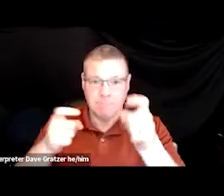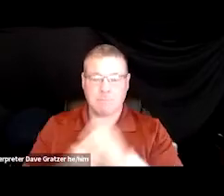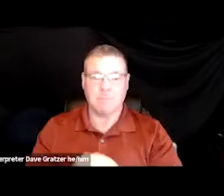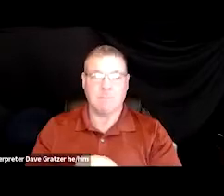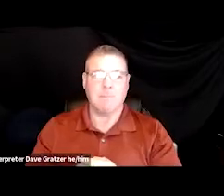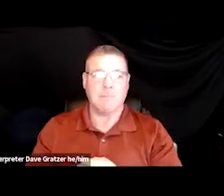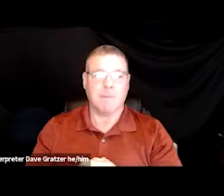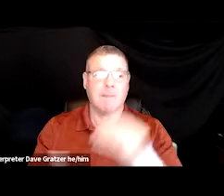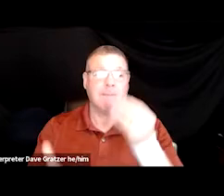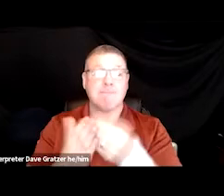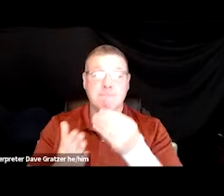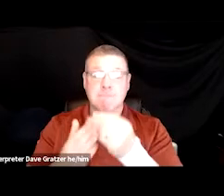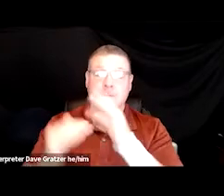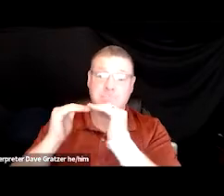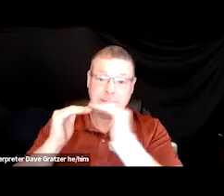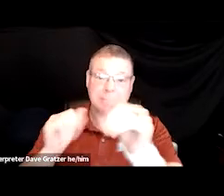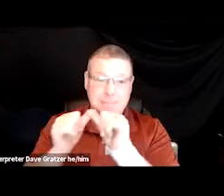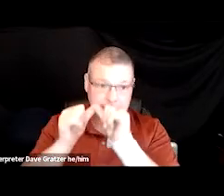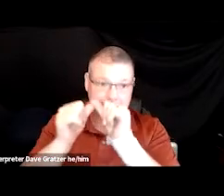funding and sustainability and expansion of 988.